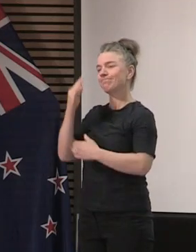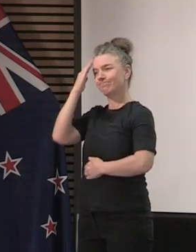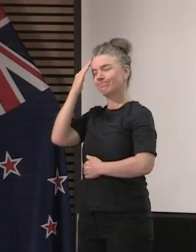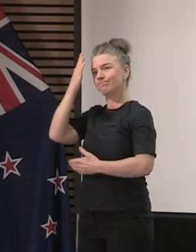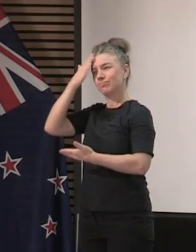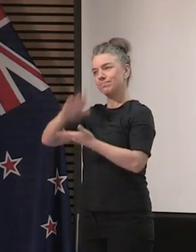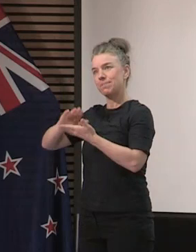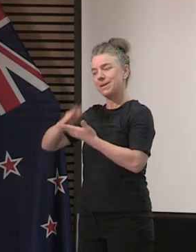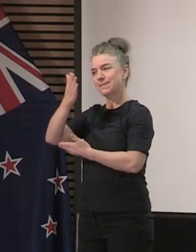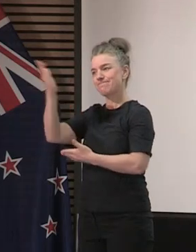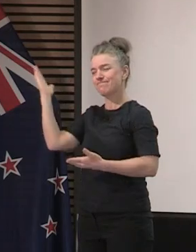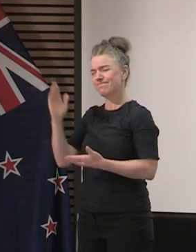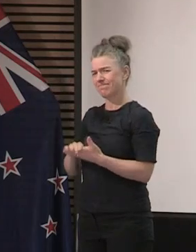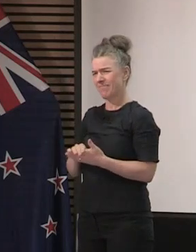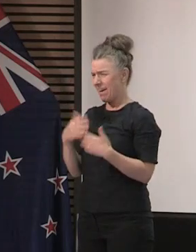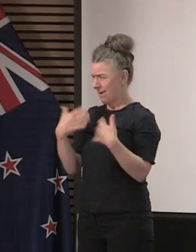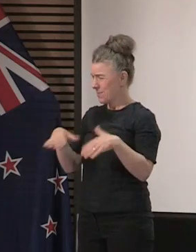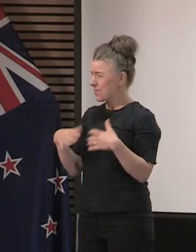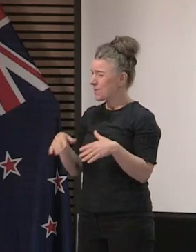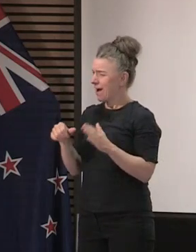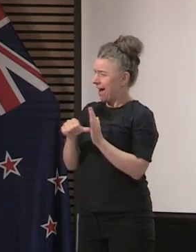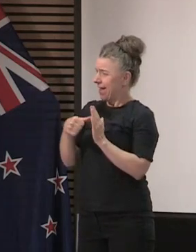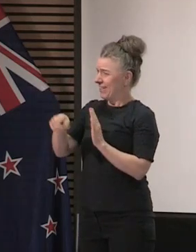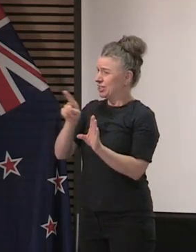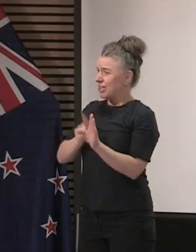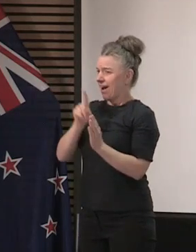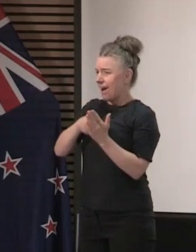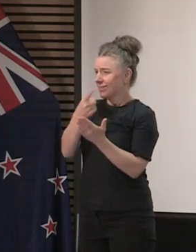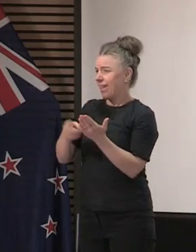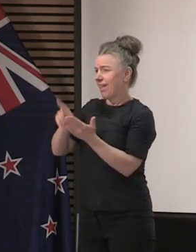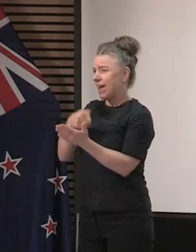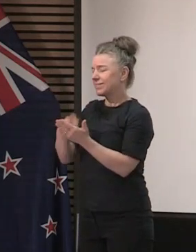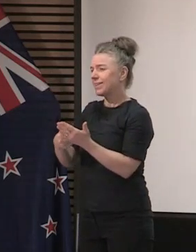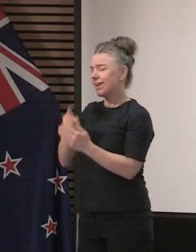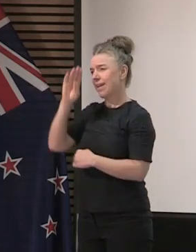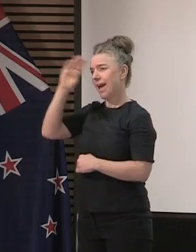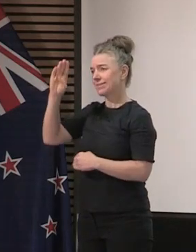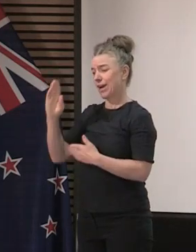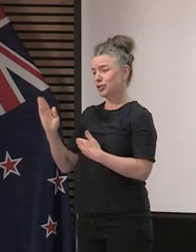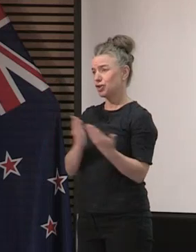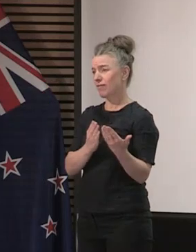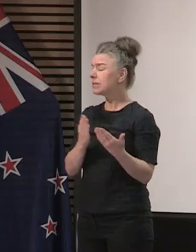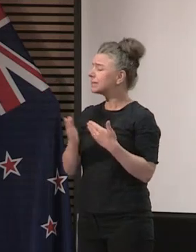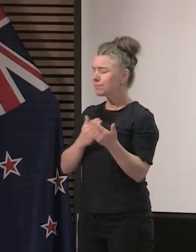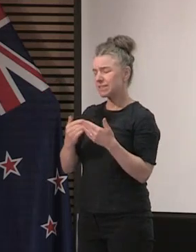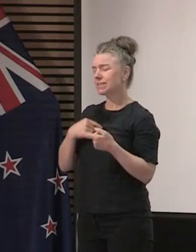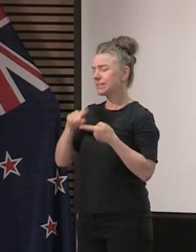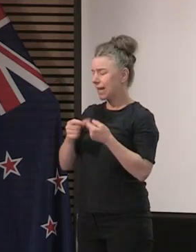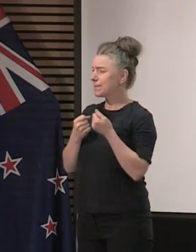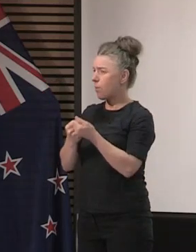to stand at dawn. I know how hard it will be this year - our first Anzac Day in history where services have been